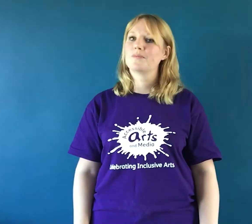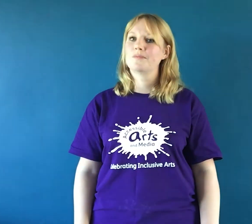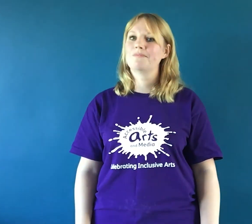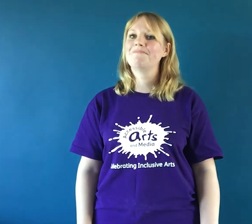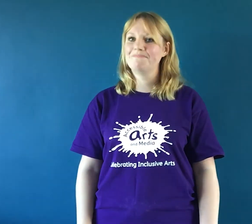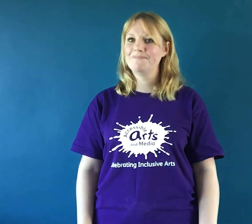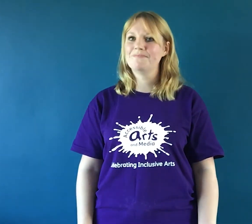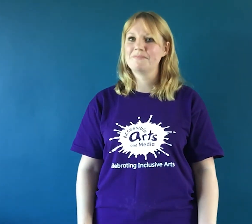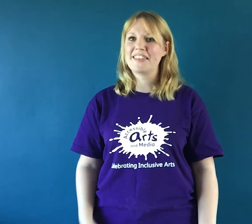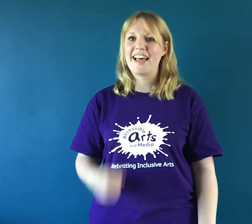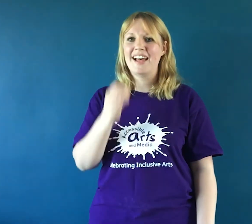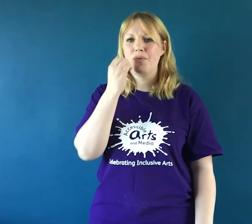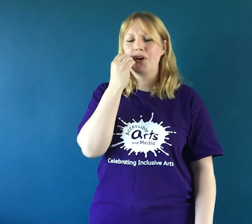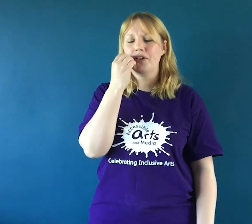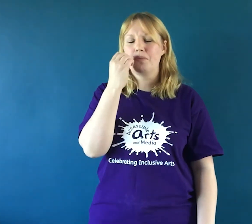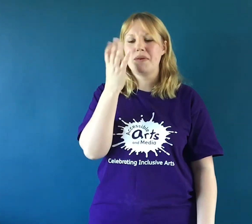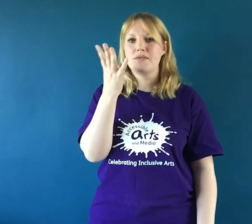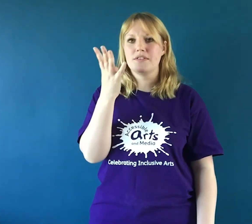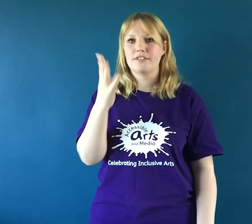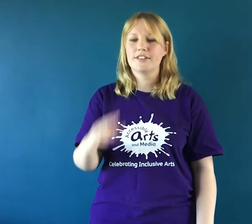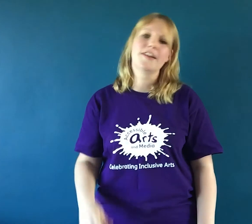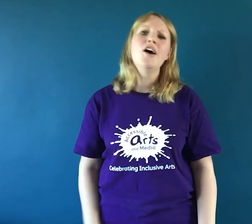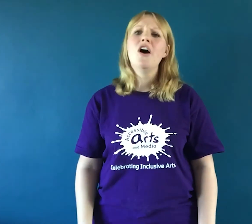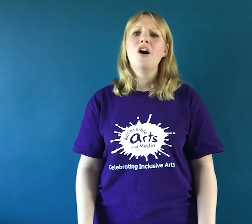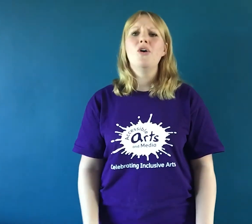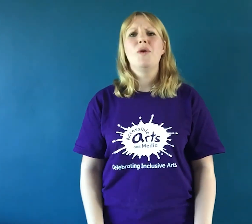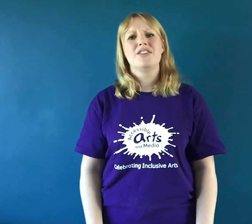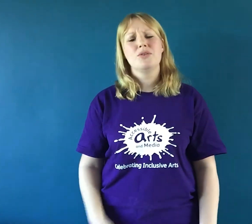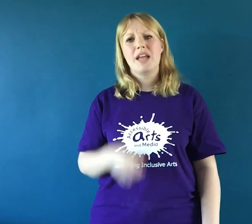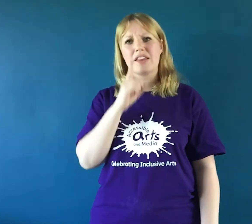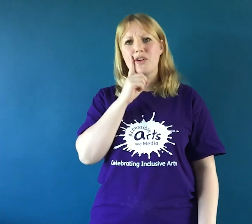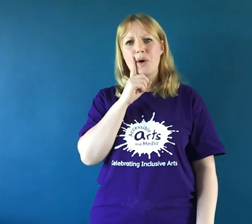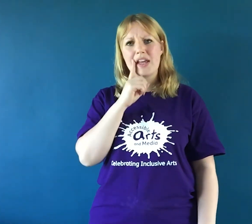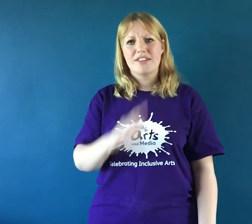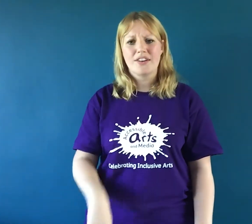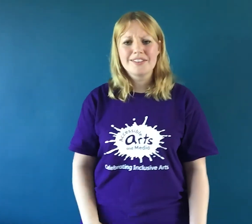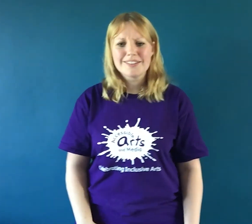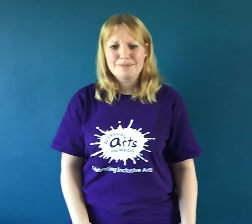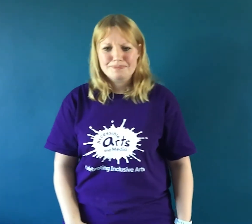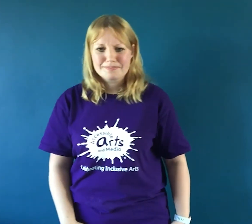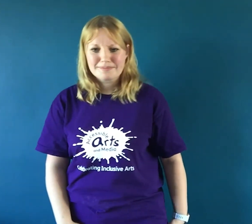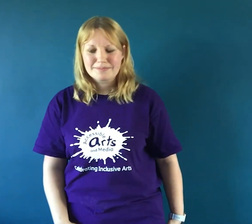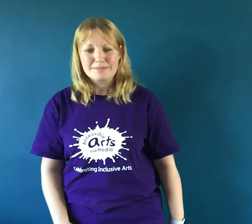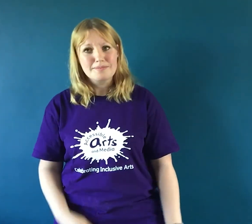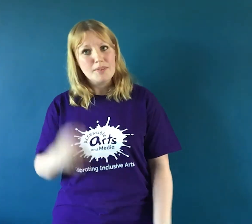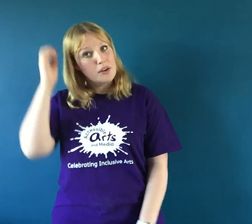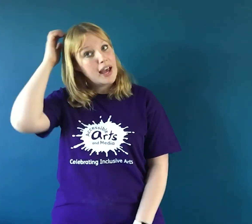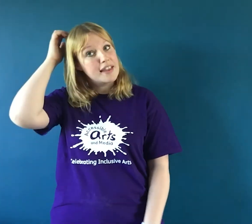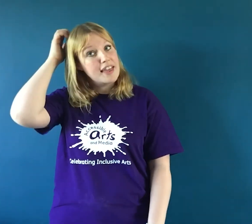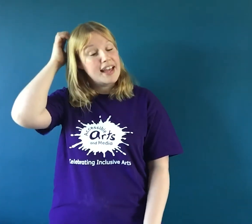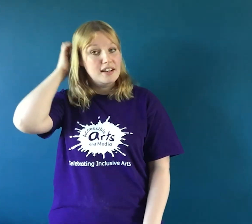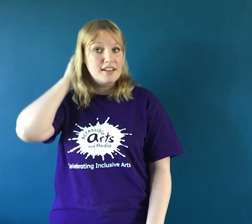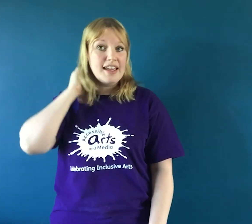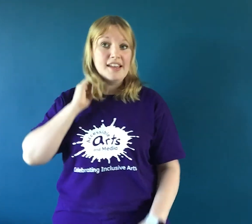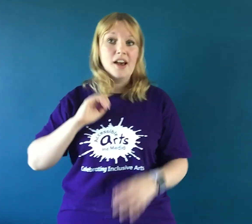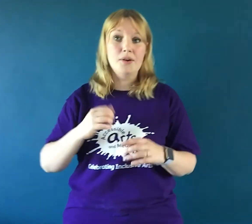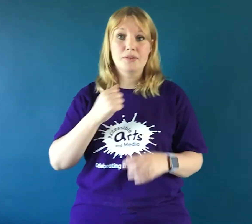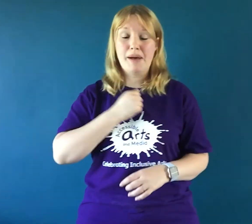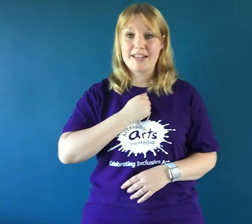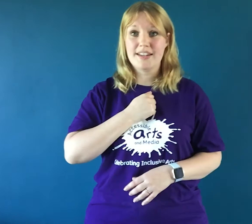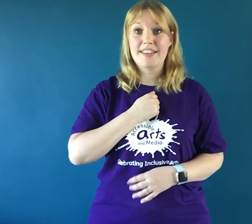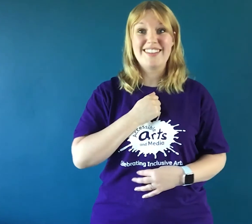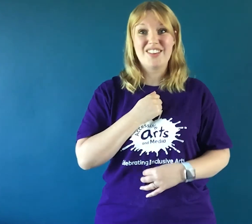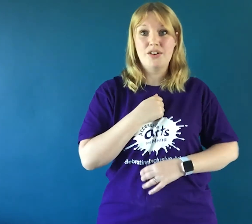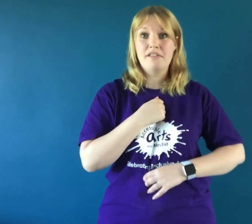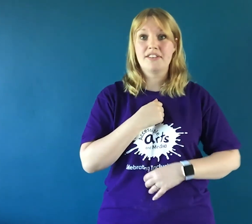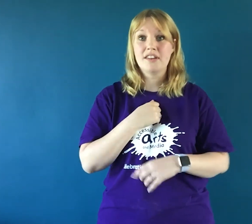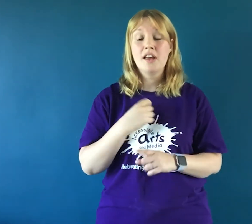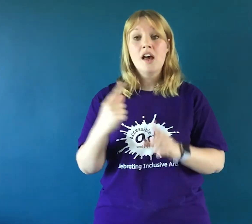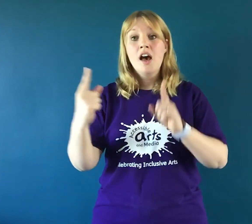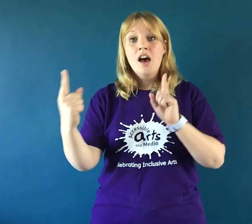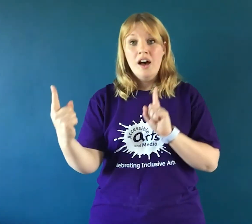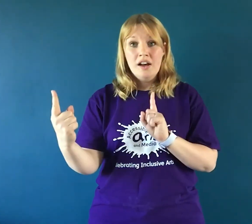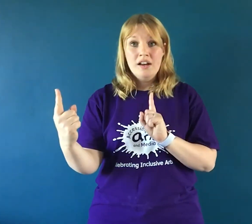That was beautiful. Oh, I do like the quiet songs. Ok then it goes my turn. This is the chorus.